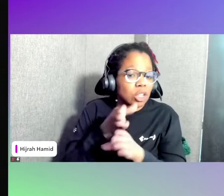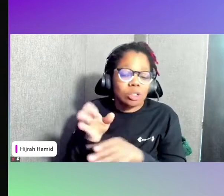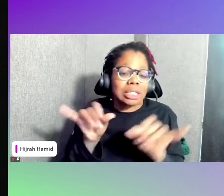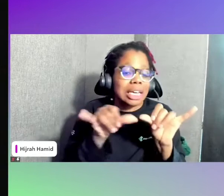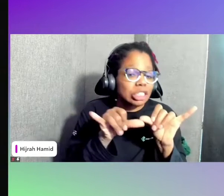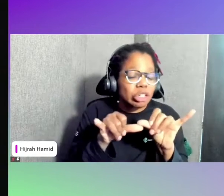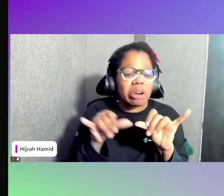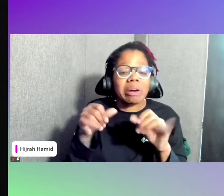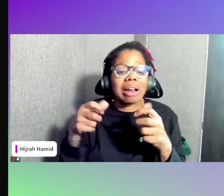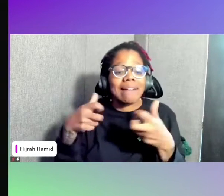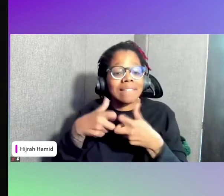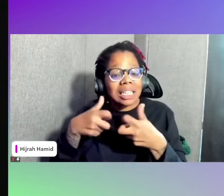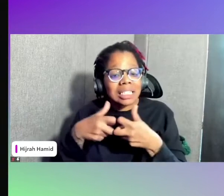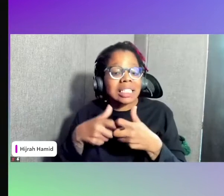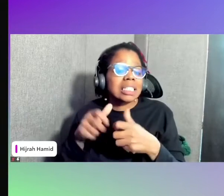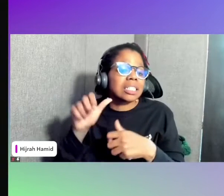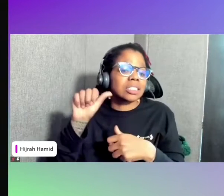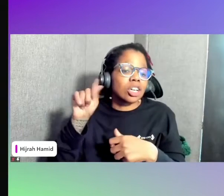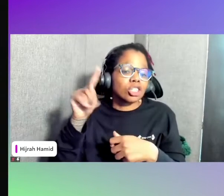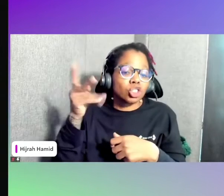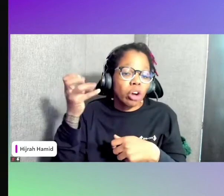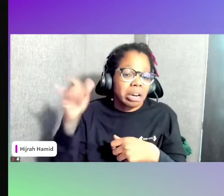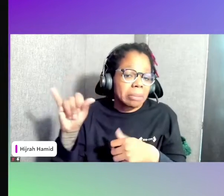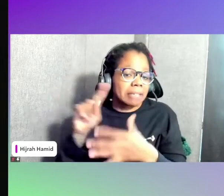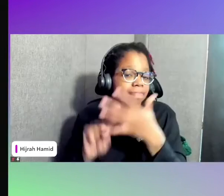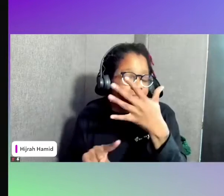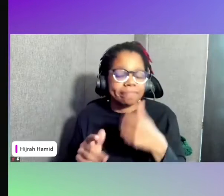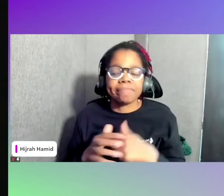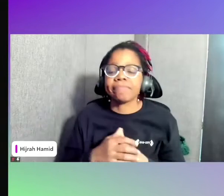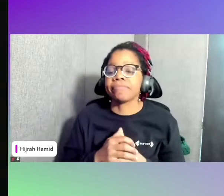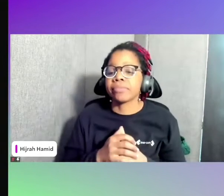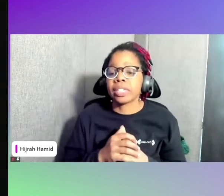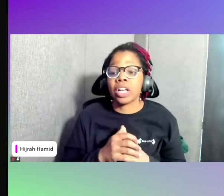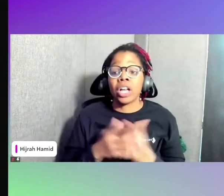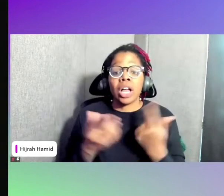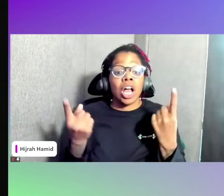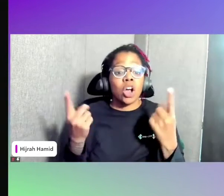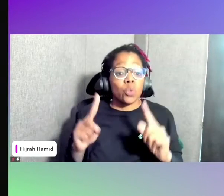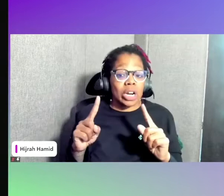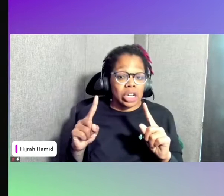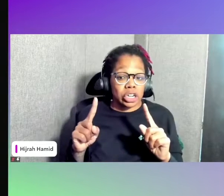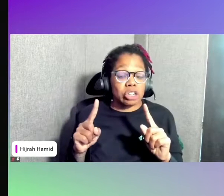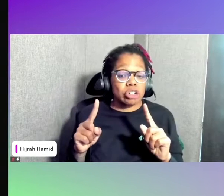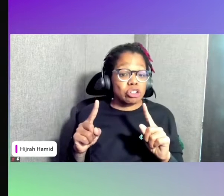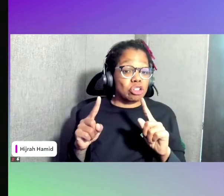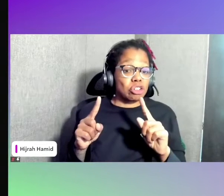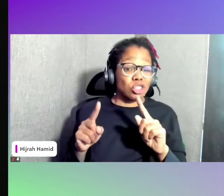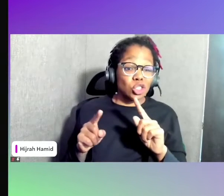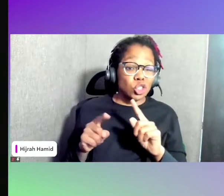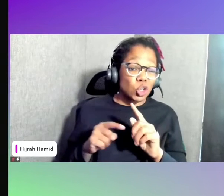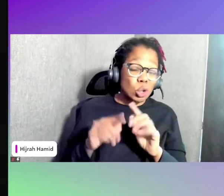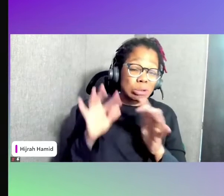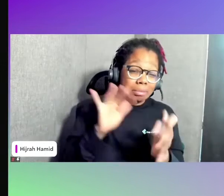professional and formal degrees and all the stem fields, engineering, physics, astronomy, all those